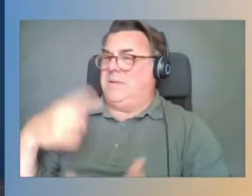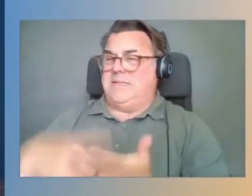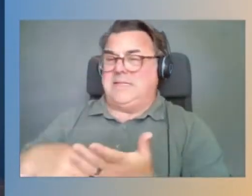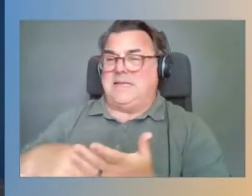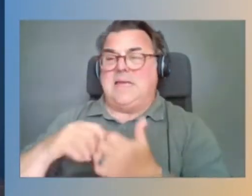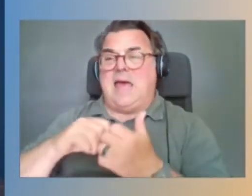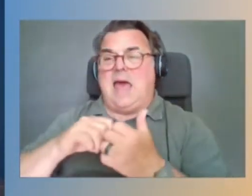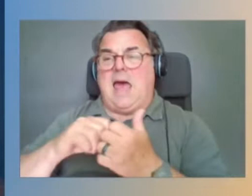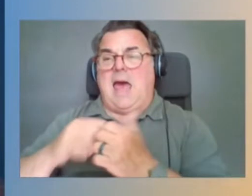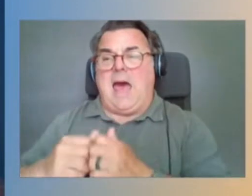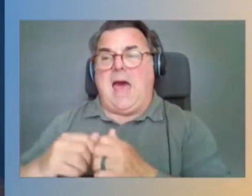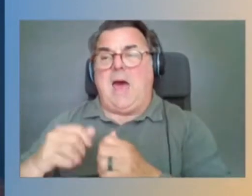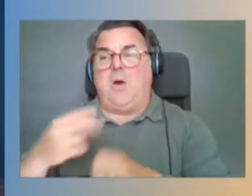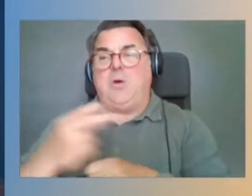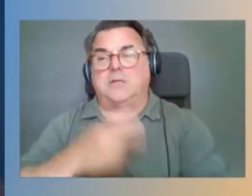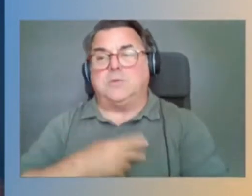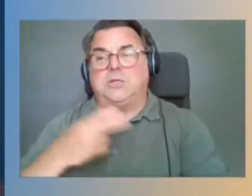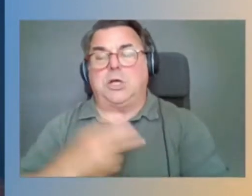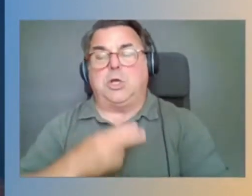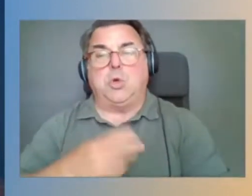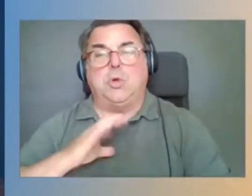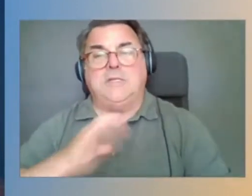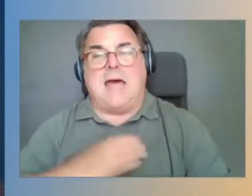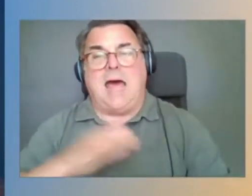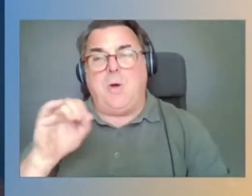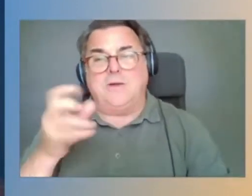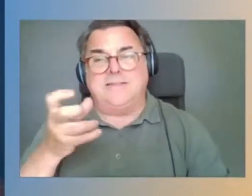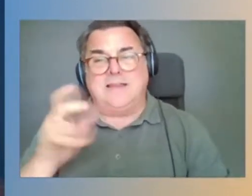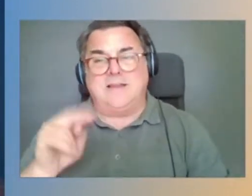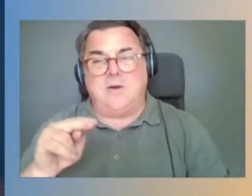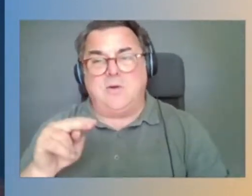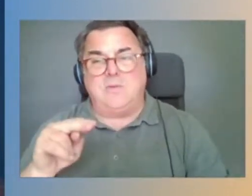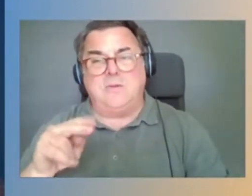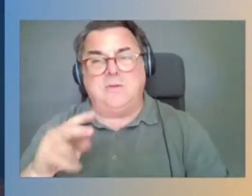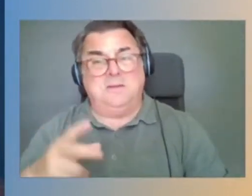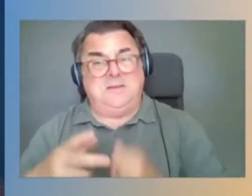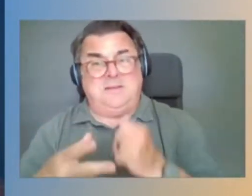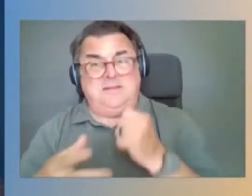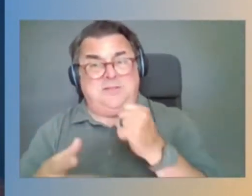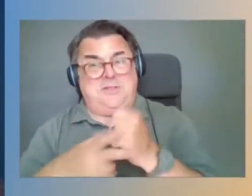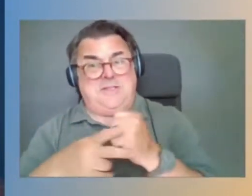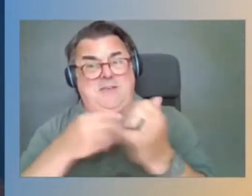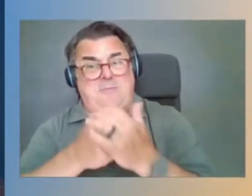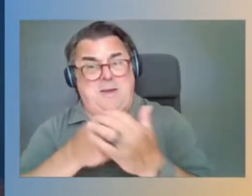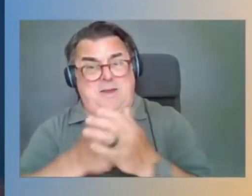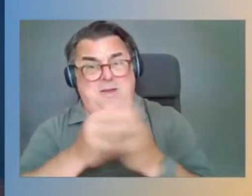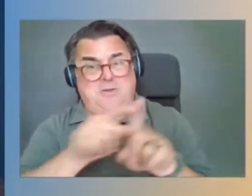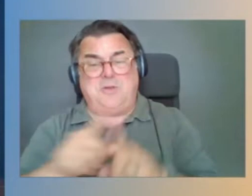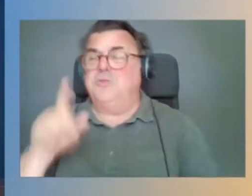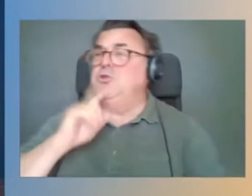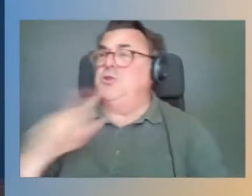how customers can use our Silicon to save dollars as well, Sure. and be more efficient. Yeah, sure.